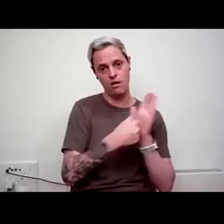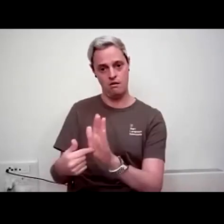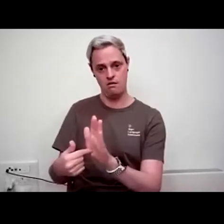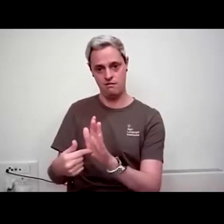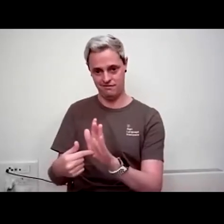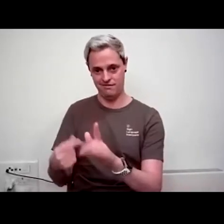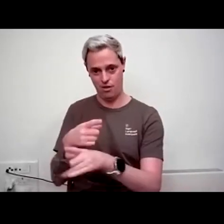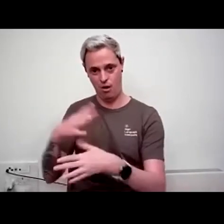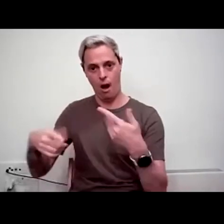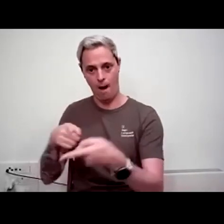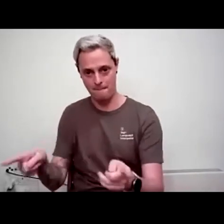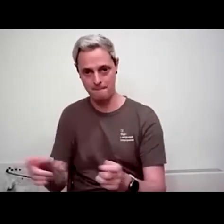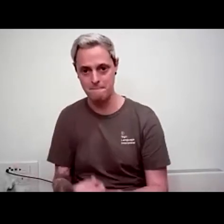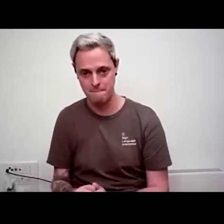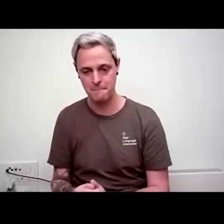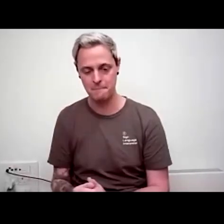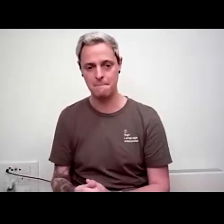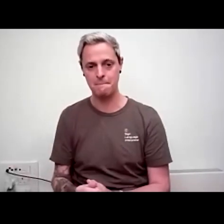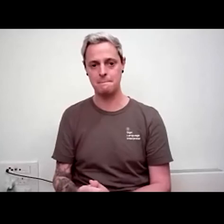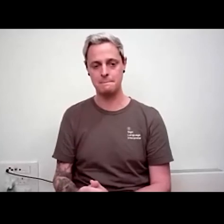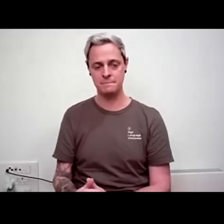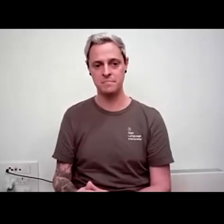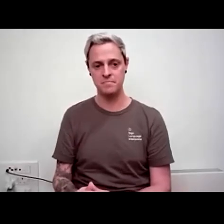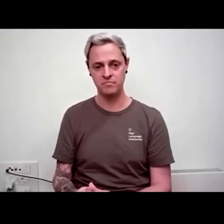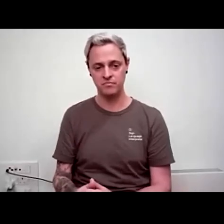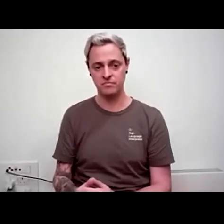But it's what this resistance misses that I want to suggest is far more damning.